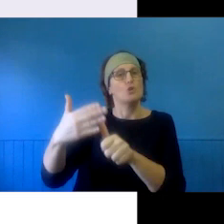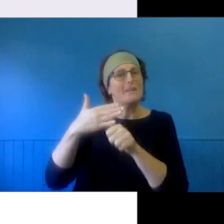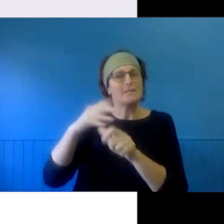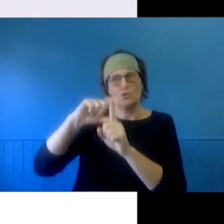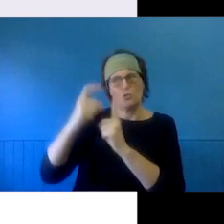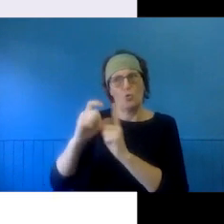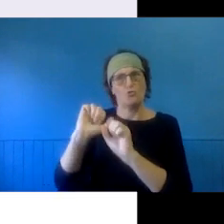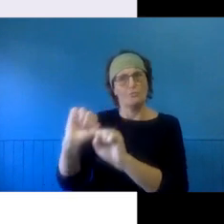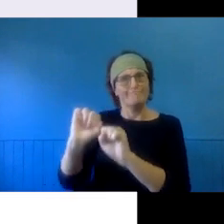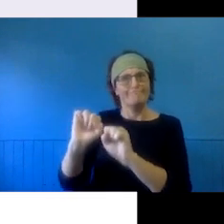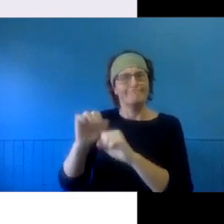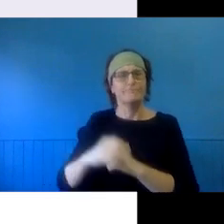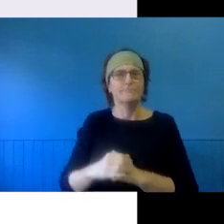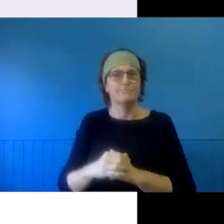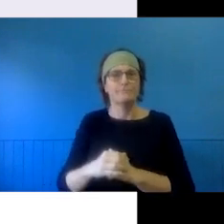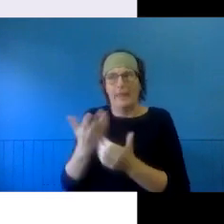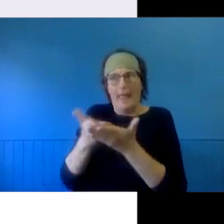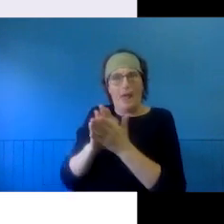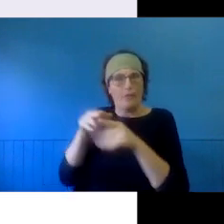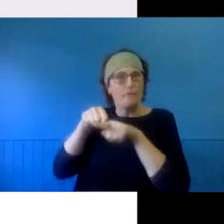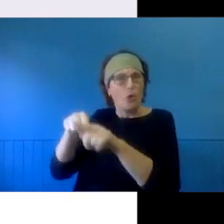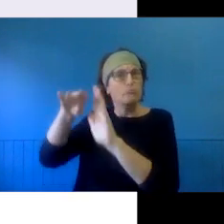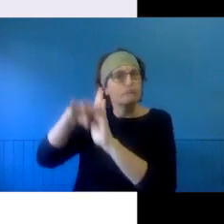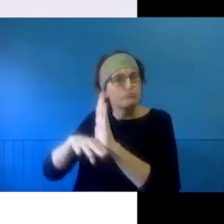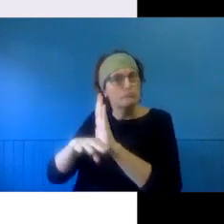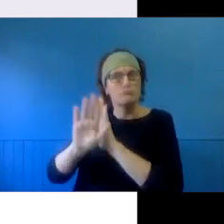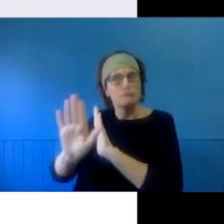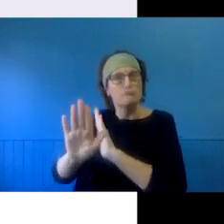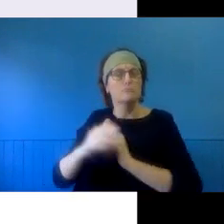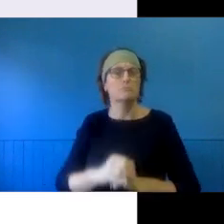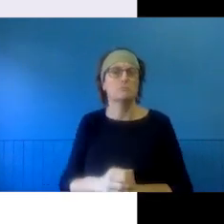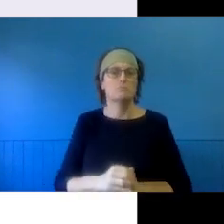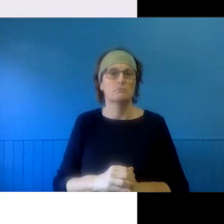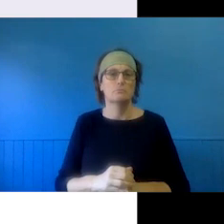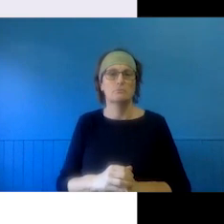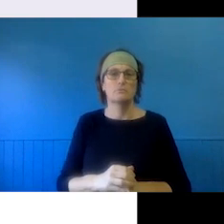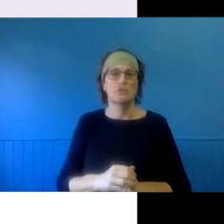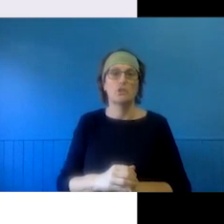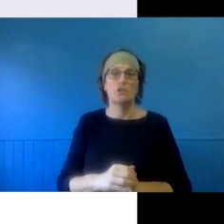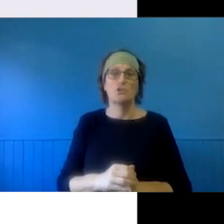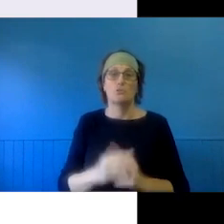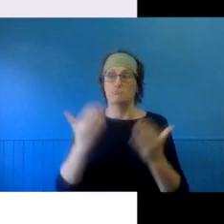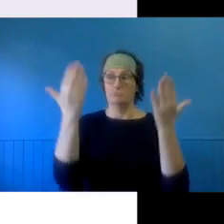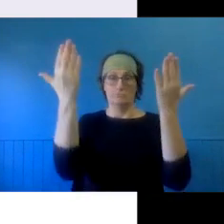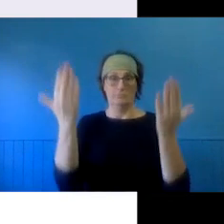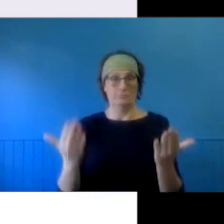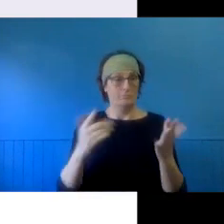are practised. The first thing and the difference between an IP model